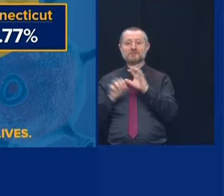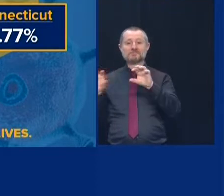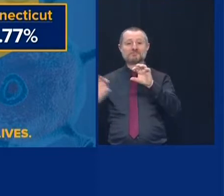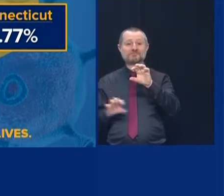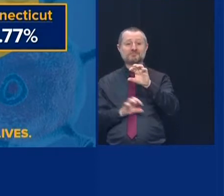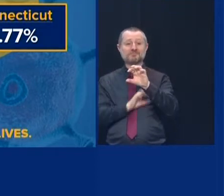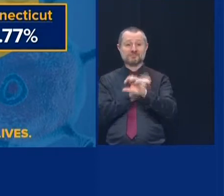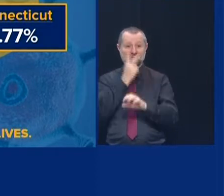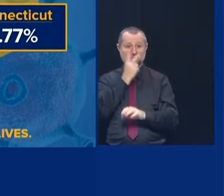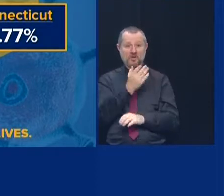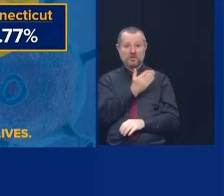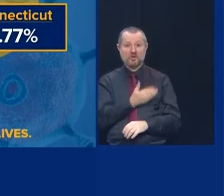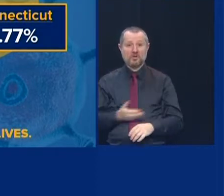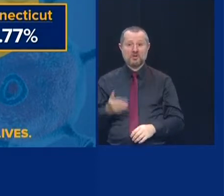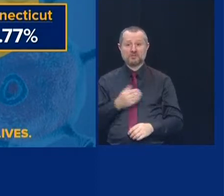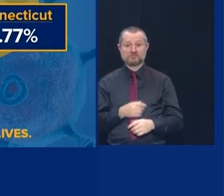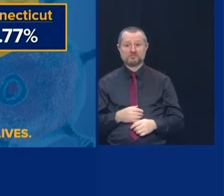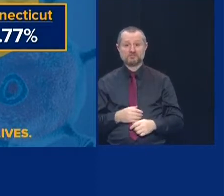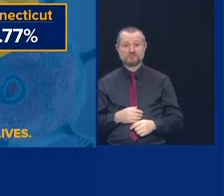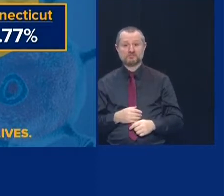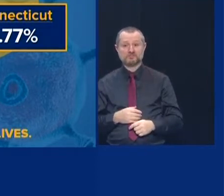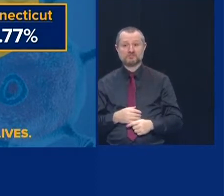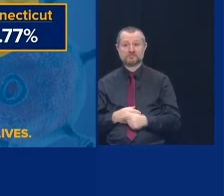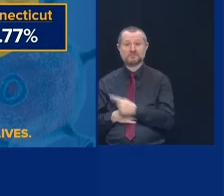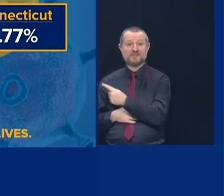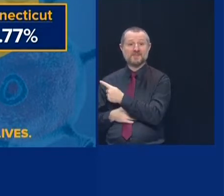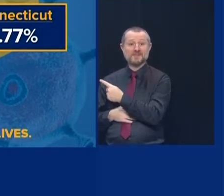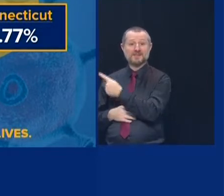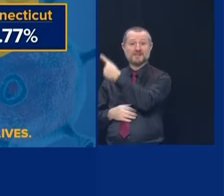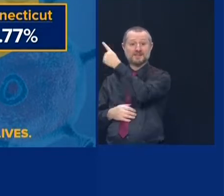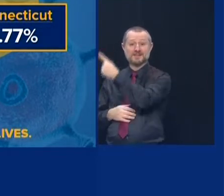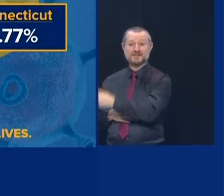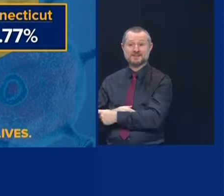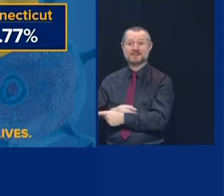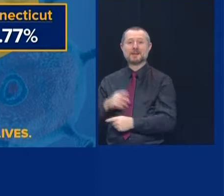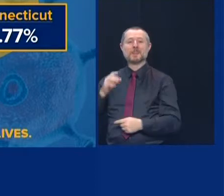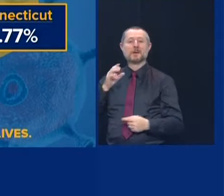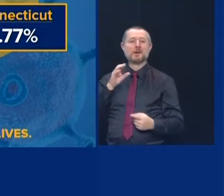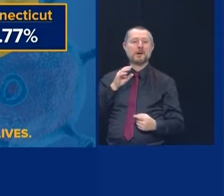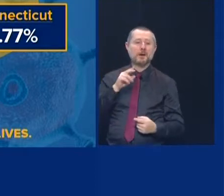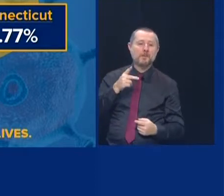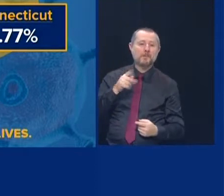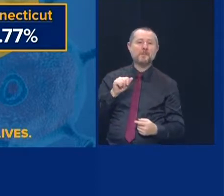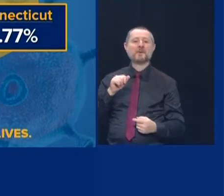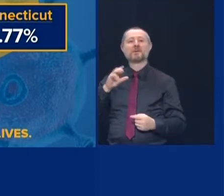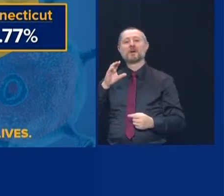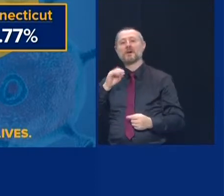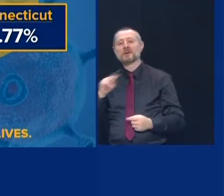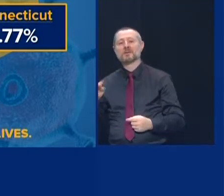FACT FIVE, WE ARE THREATENED BY ALL THE SURROUNDING STATES ARE